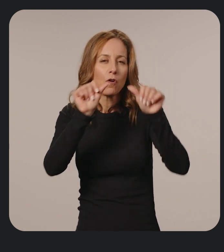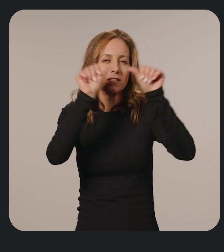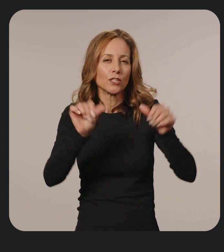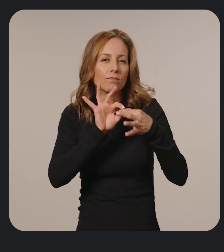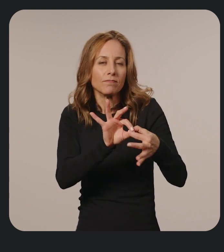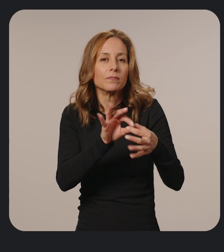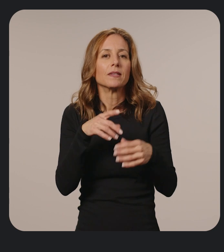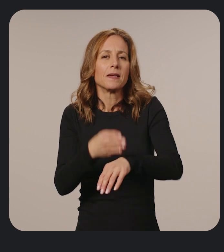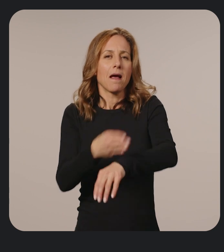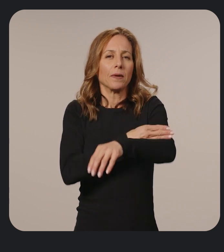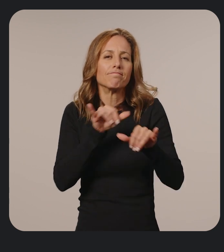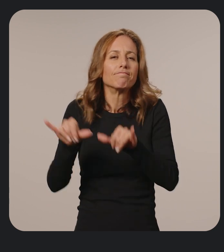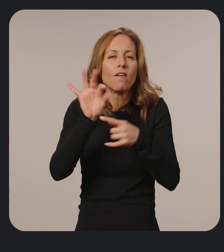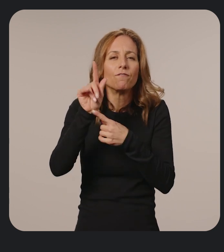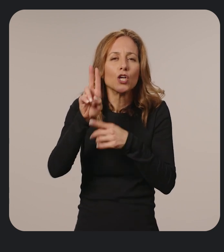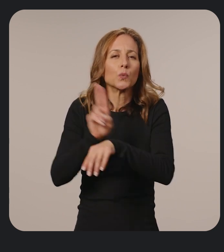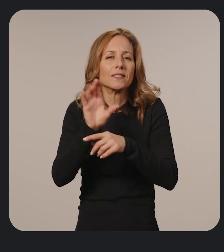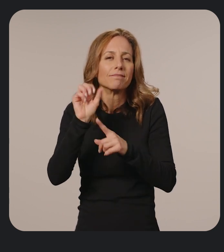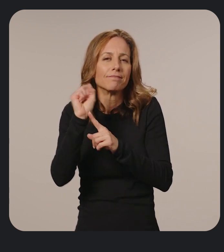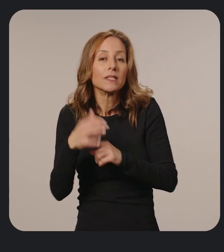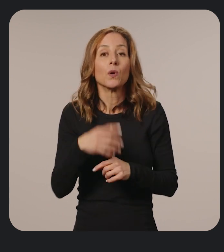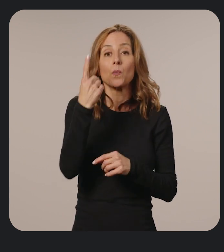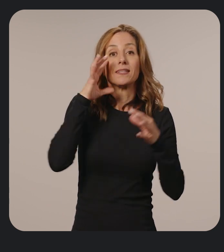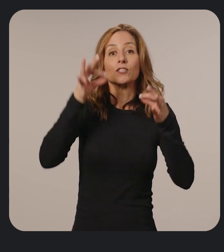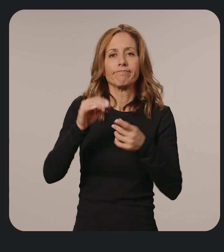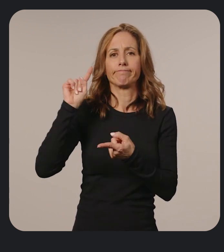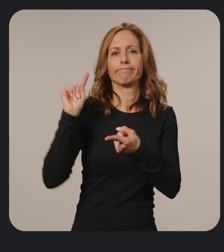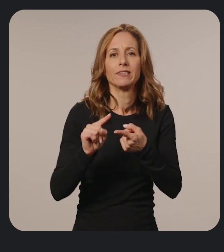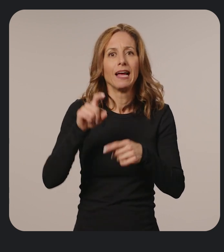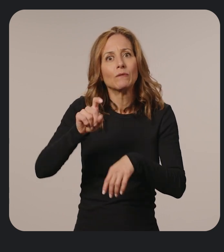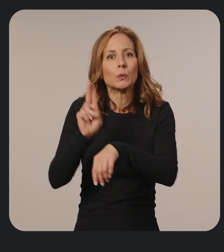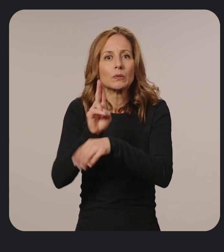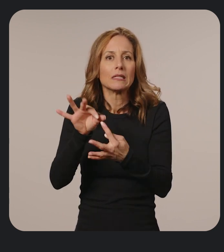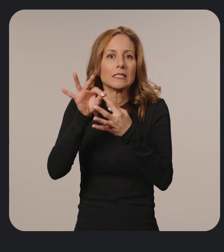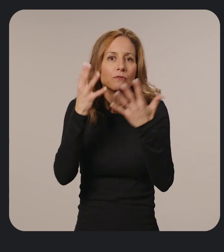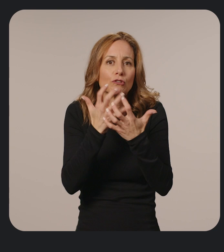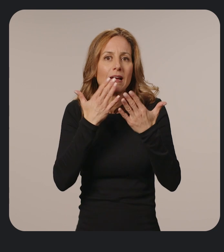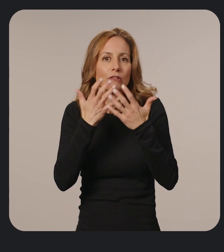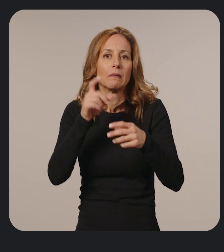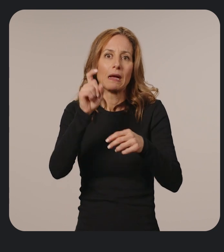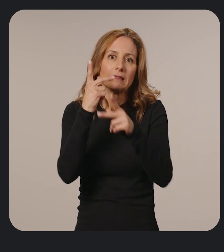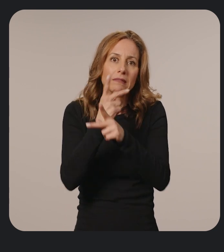decisions specifically to help with common Flutter use cases. One of those decisions reduces the need for custom shaders